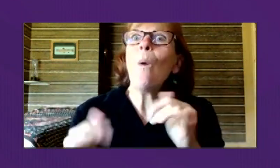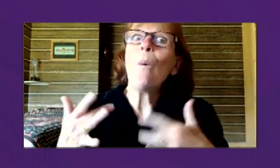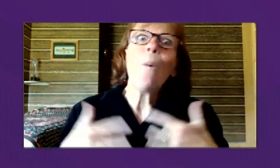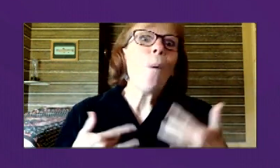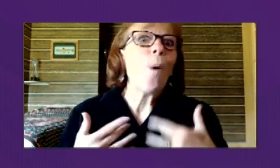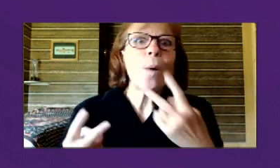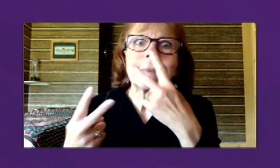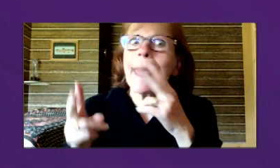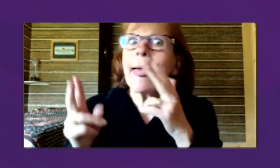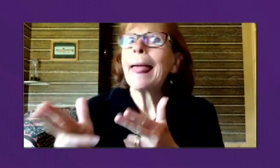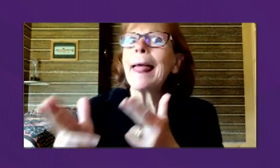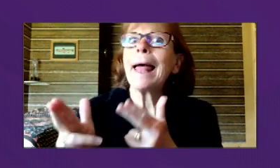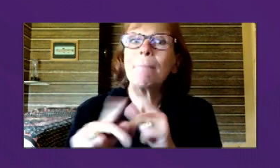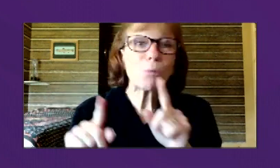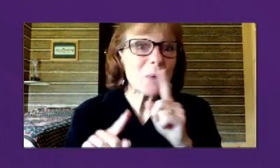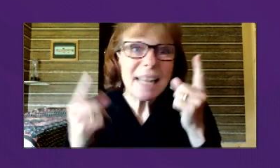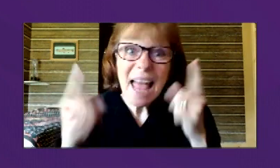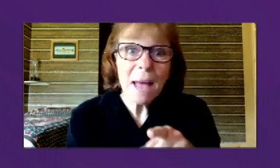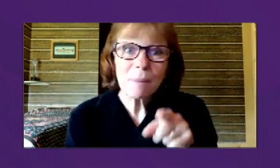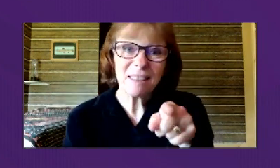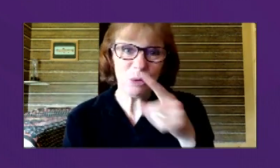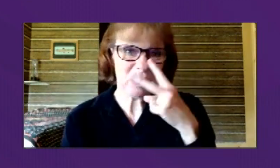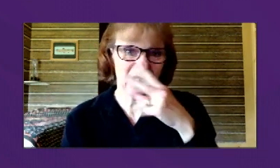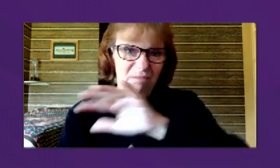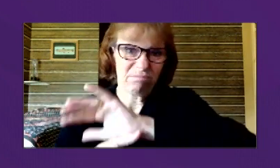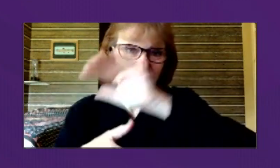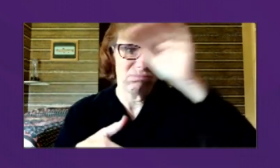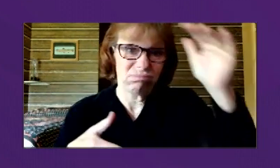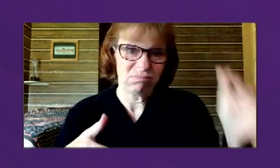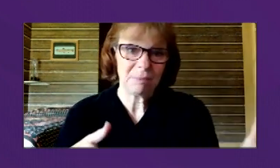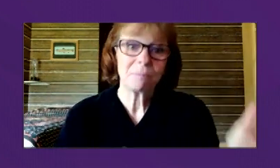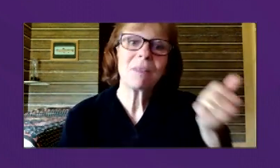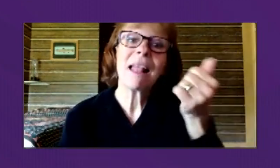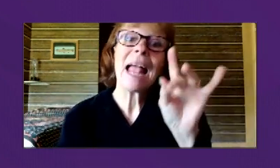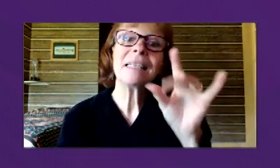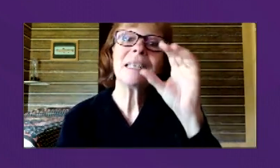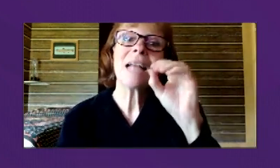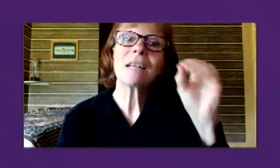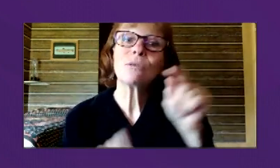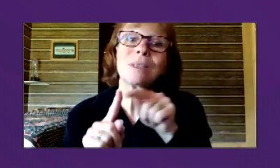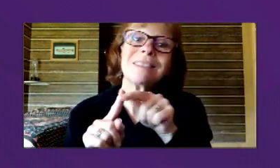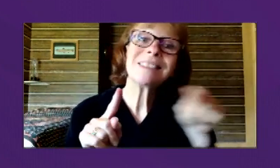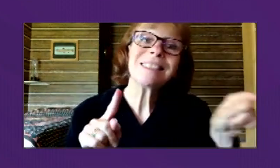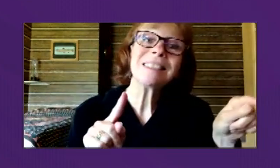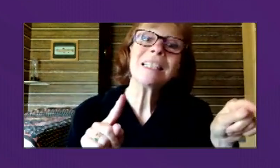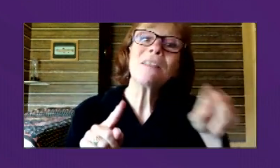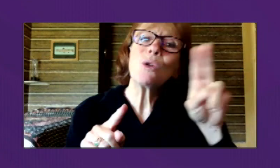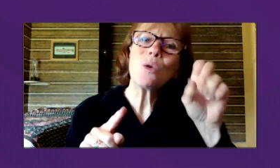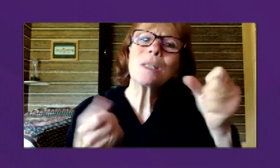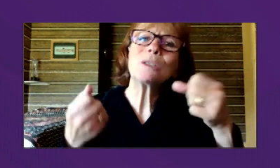During the 1800s, another way the US attempted to control native populations of the Great Plains was